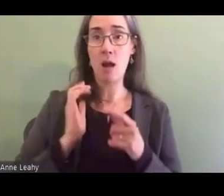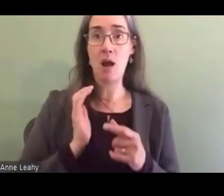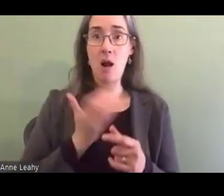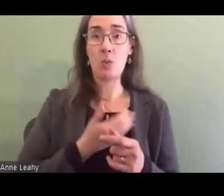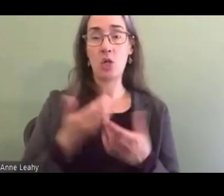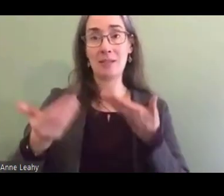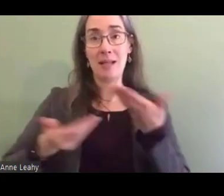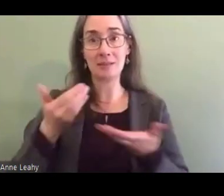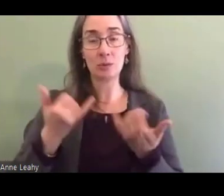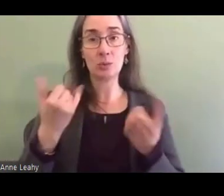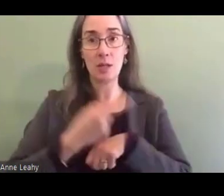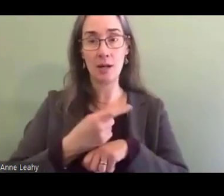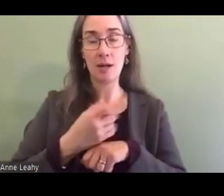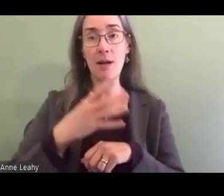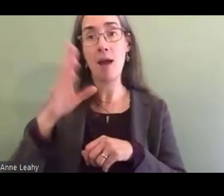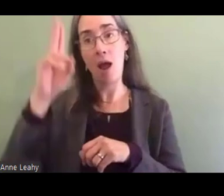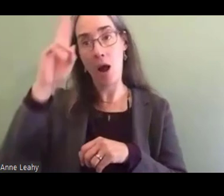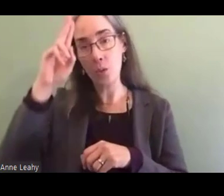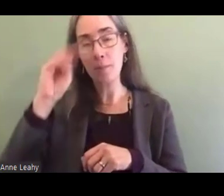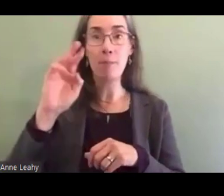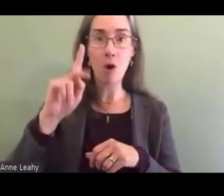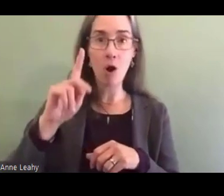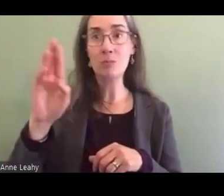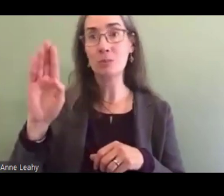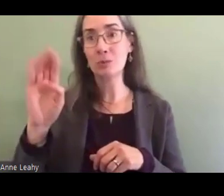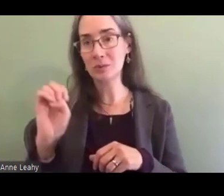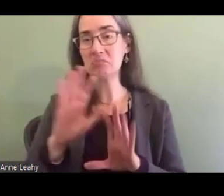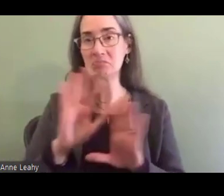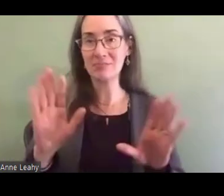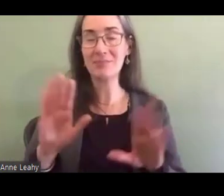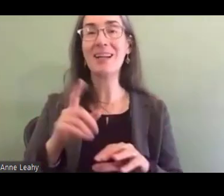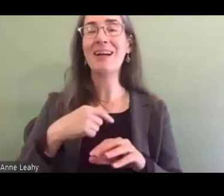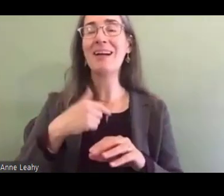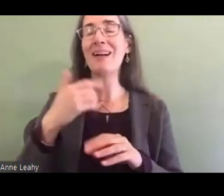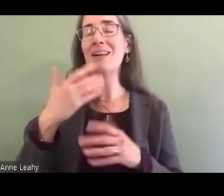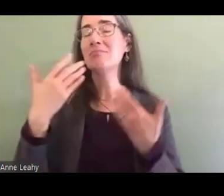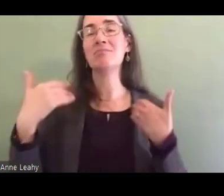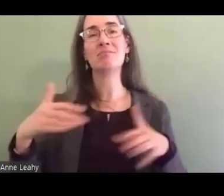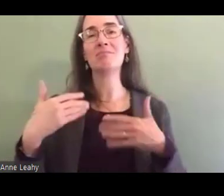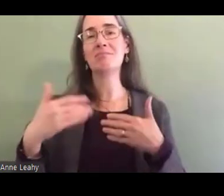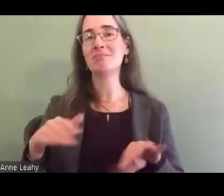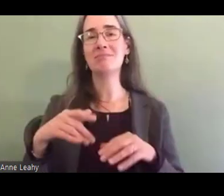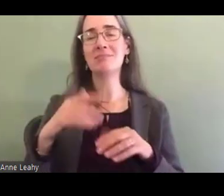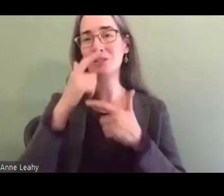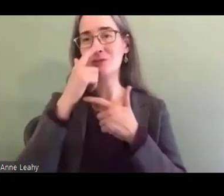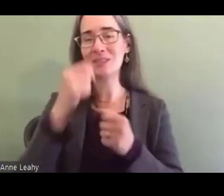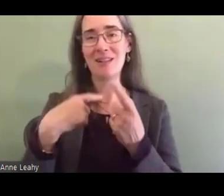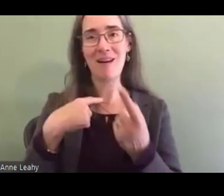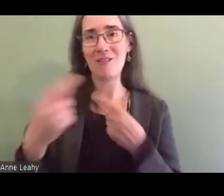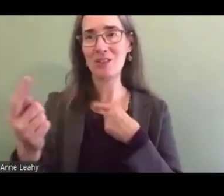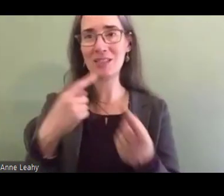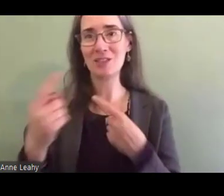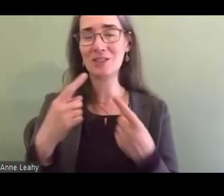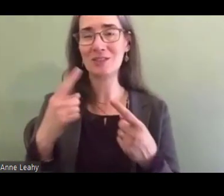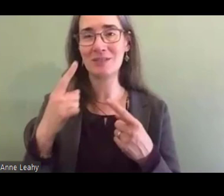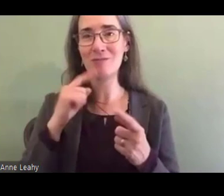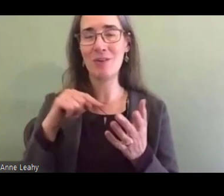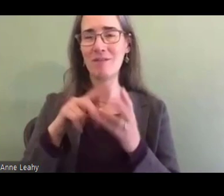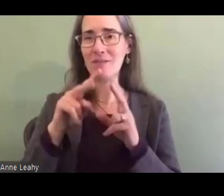Just an interesting conversation on a very important topic .